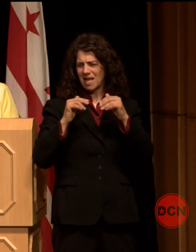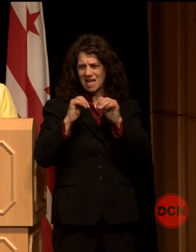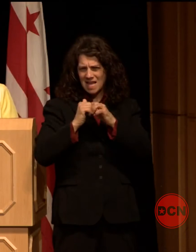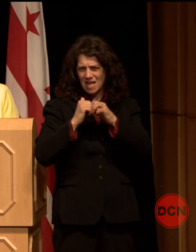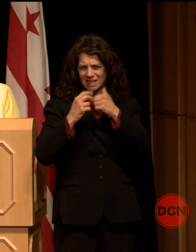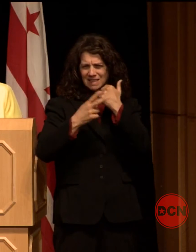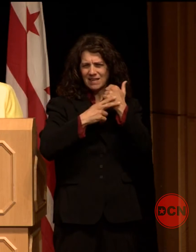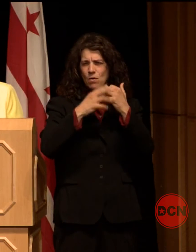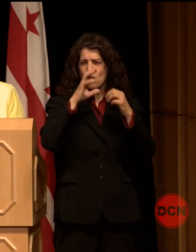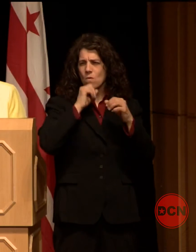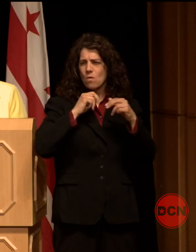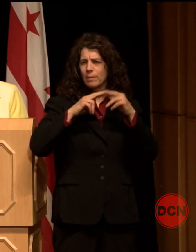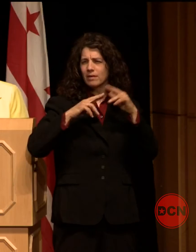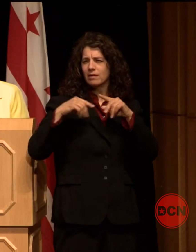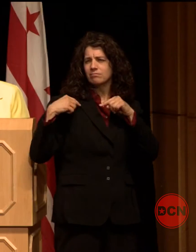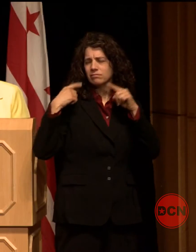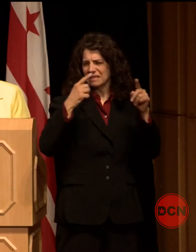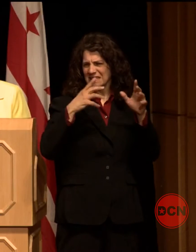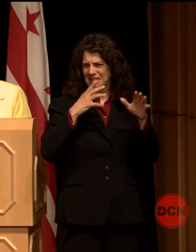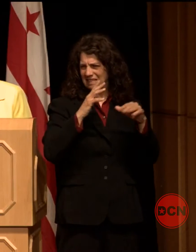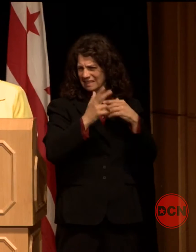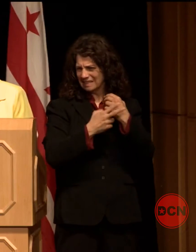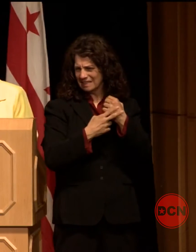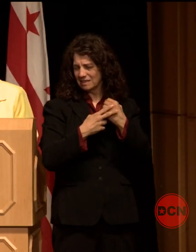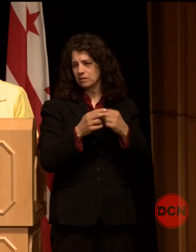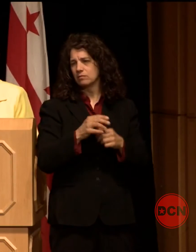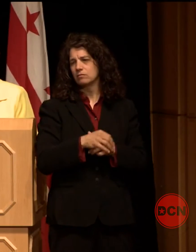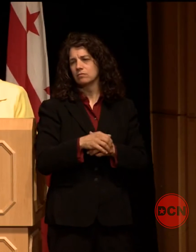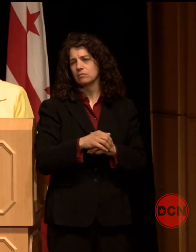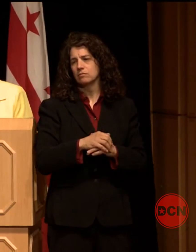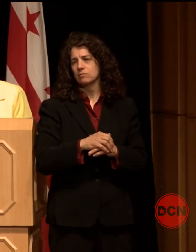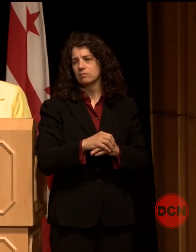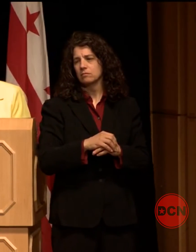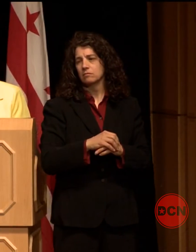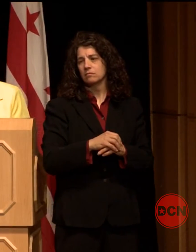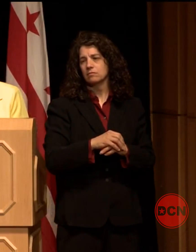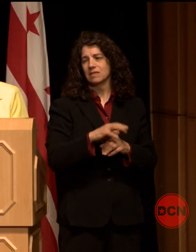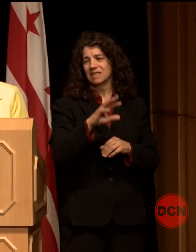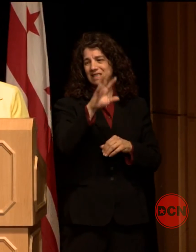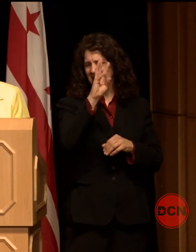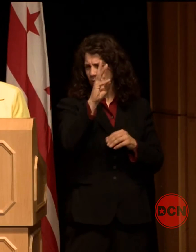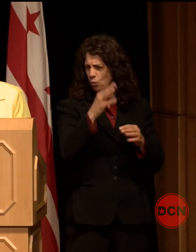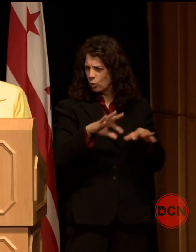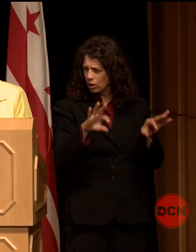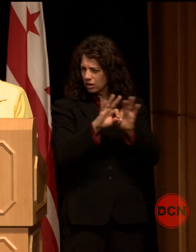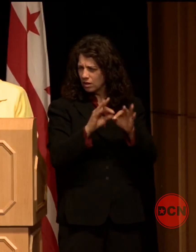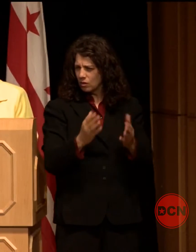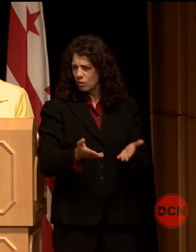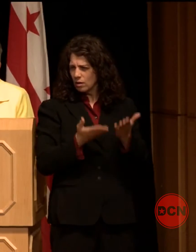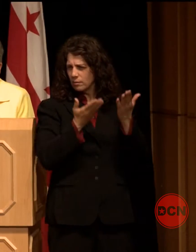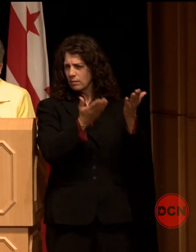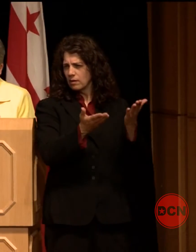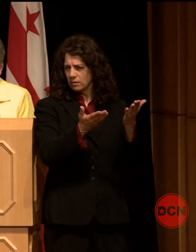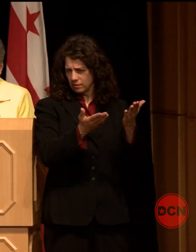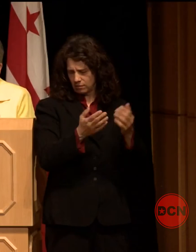RECOMMENDATIONS THAT WILL HAVE A LONG LASTING IMPACT IN PRESERVING OUR EXISTING AFFORDABLE HOUSING STOCK.